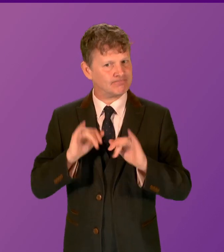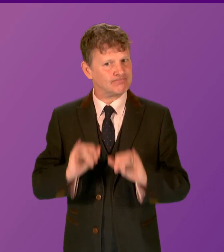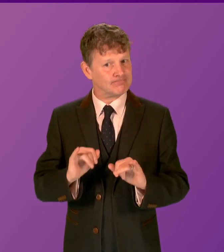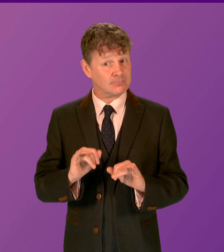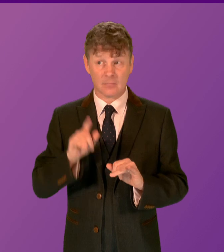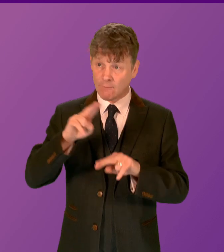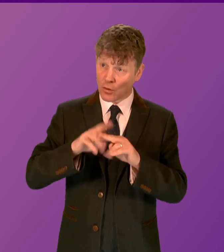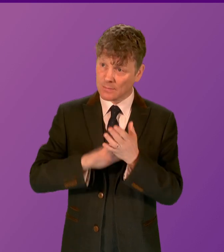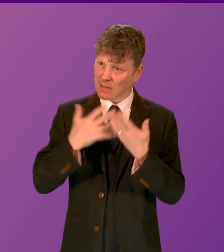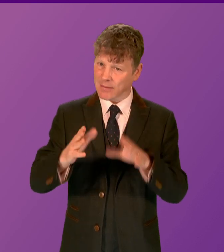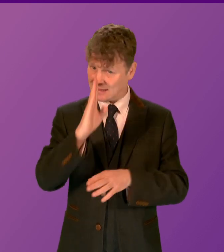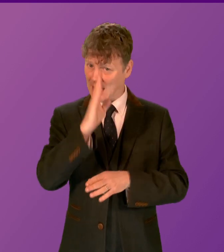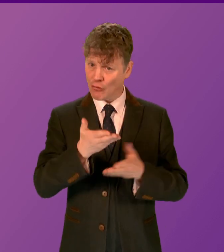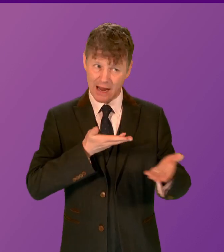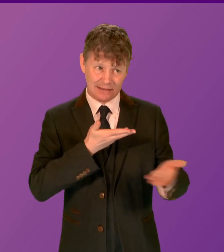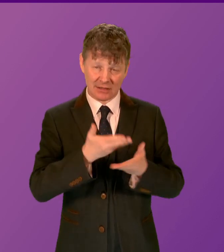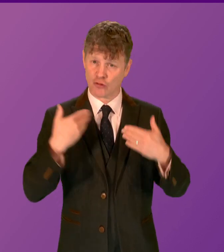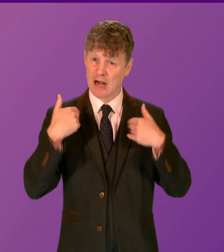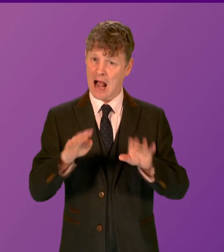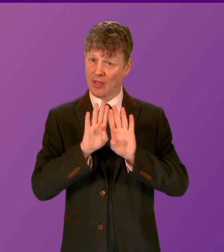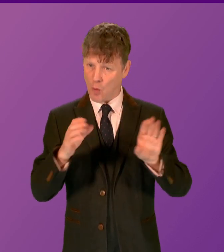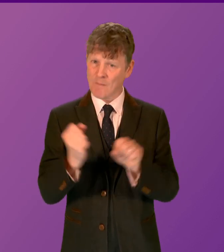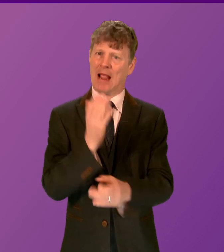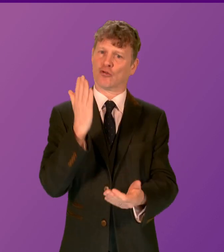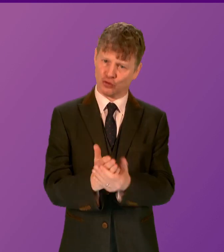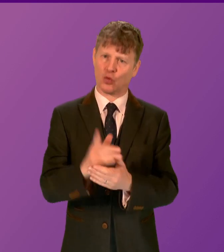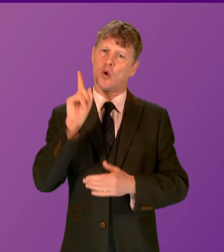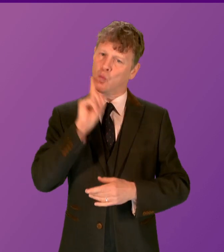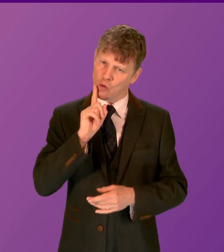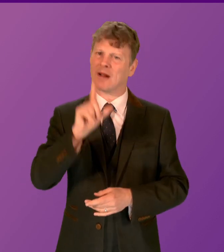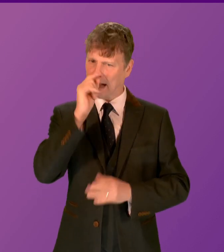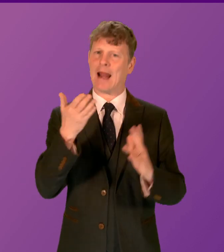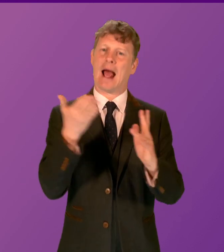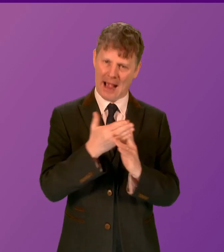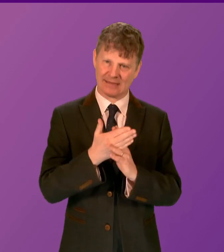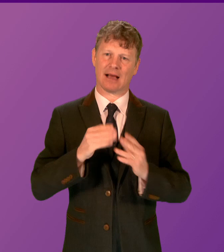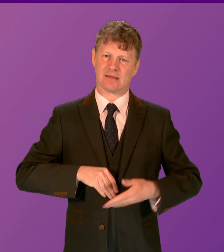with health boards to ensure that women can continue to access abortion services in a